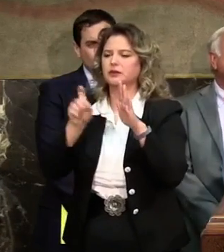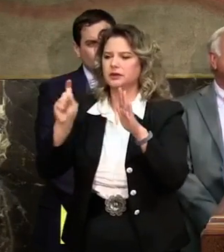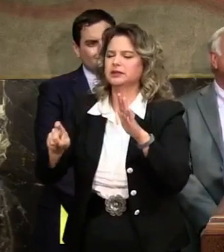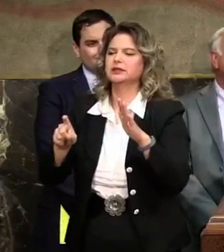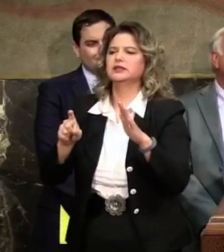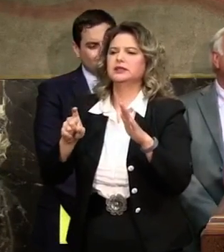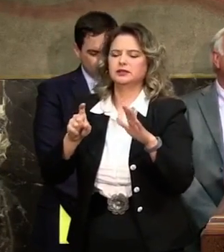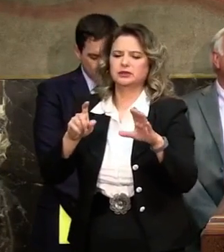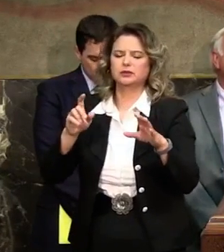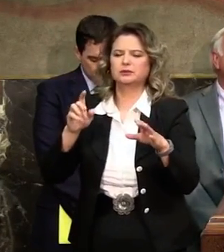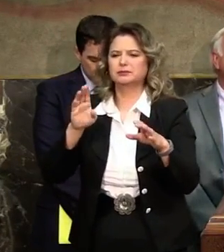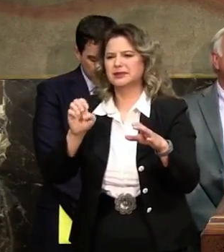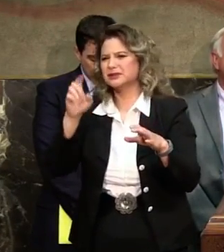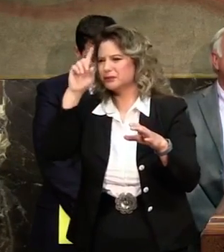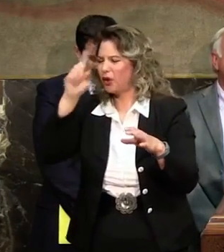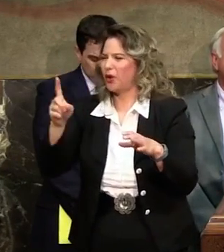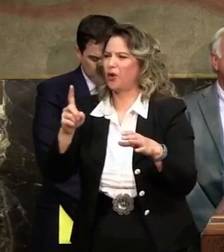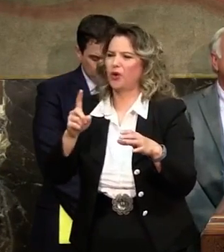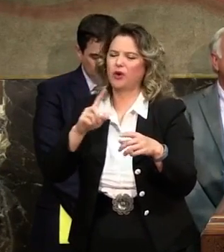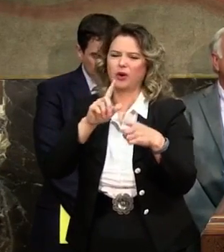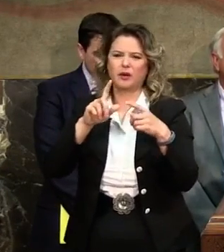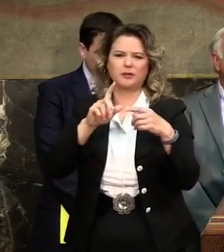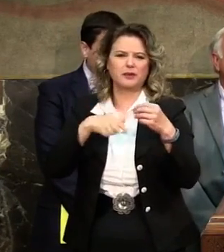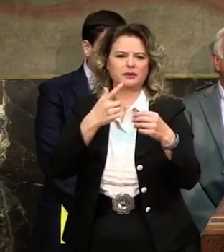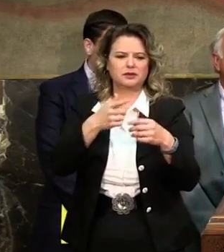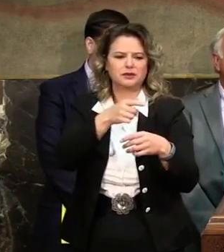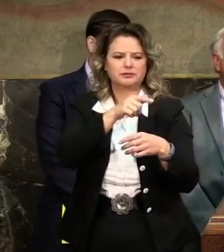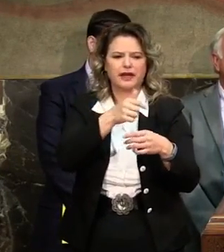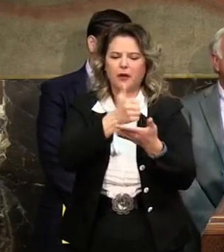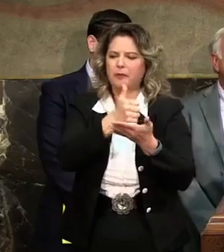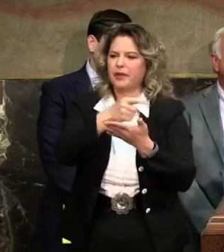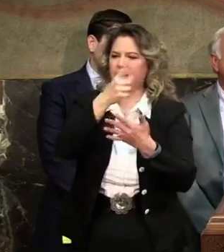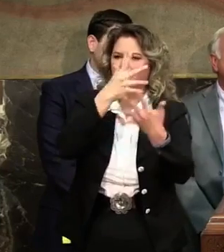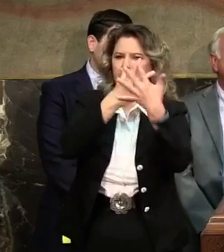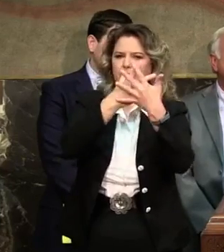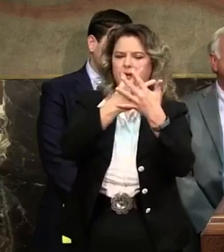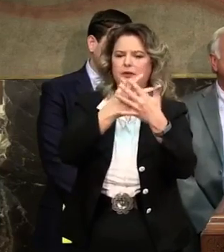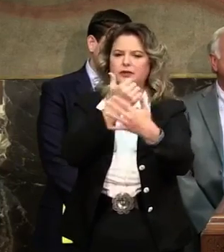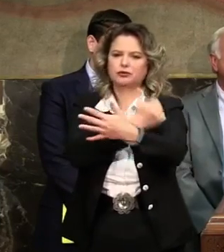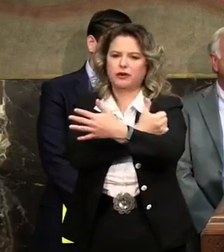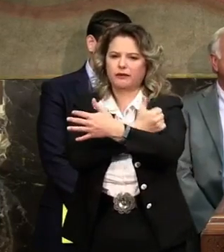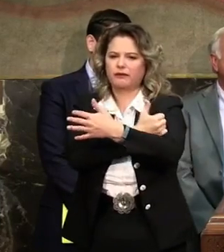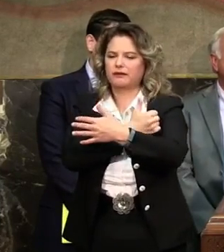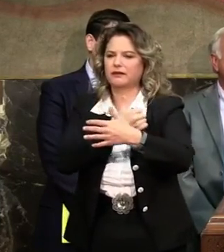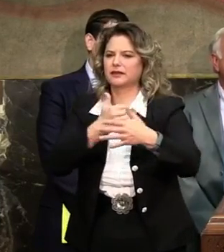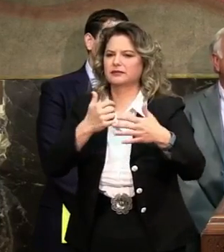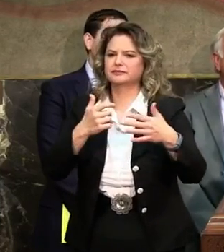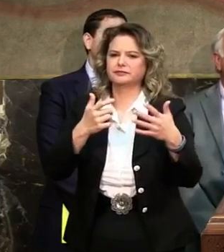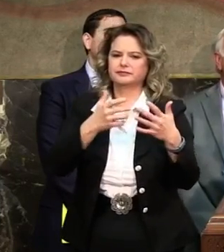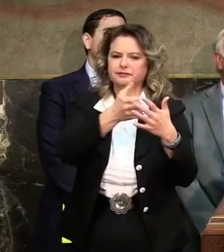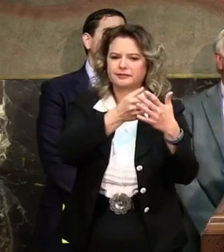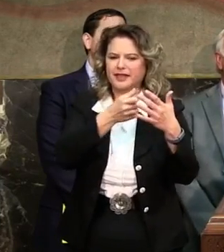drug offenders rather than locking them up because these are lives that that can